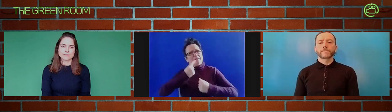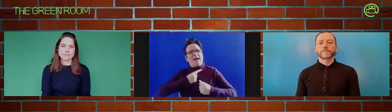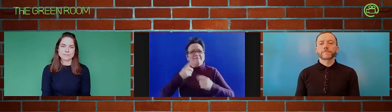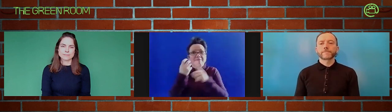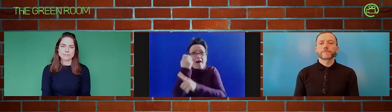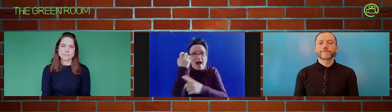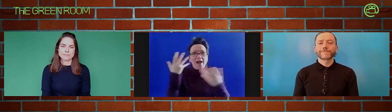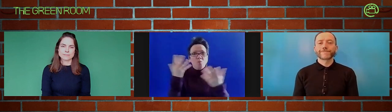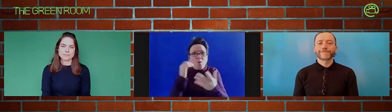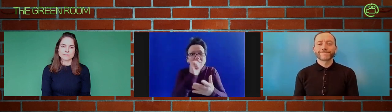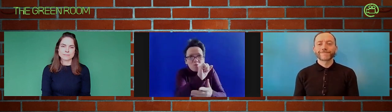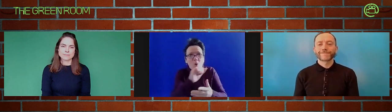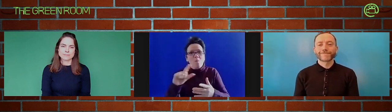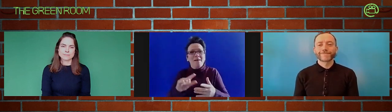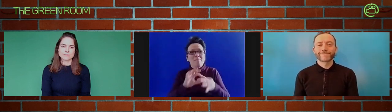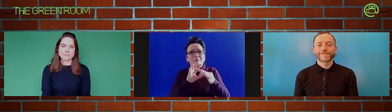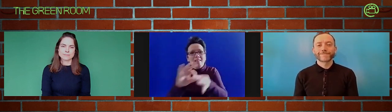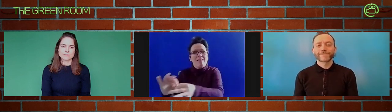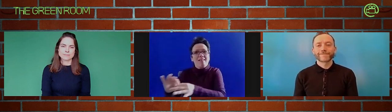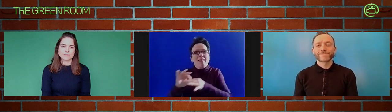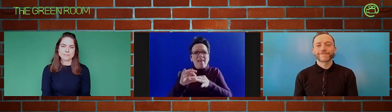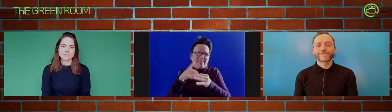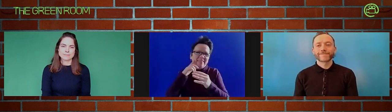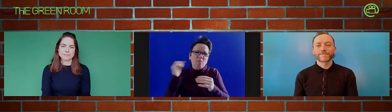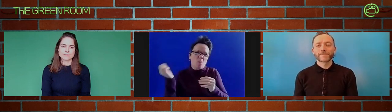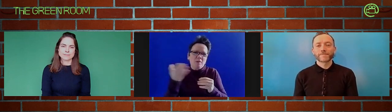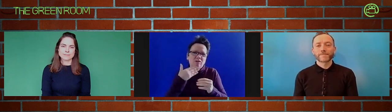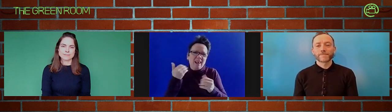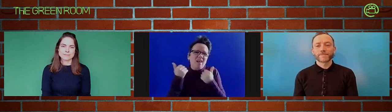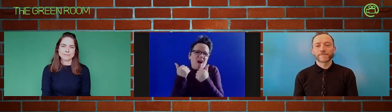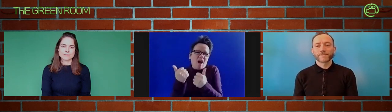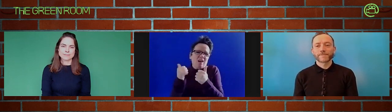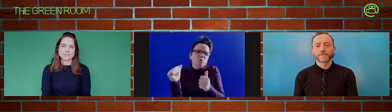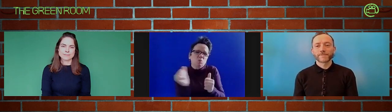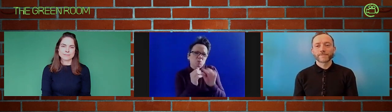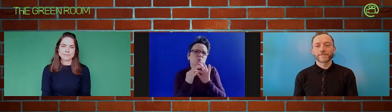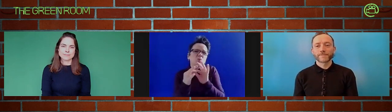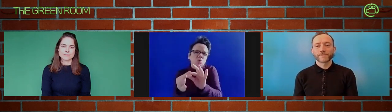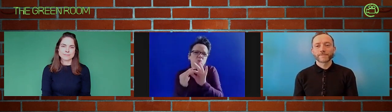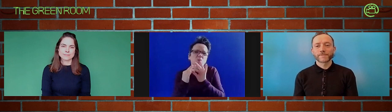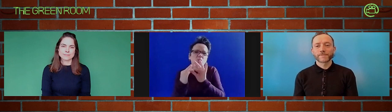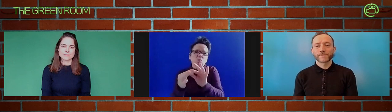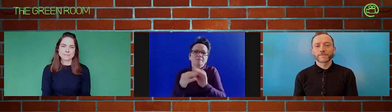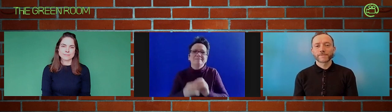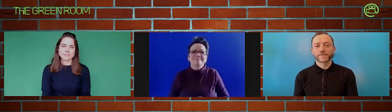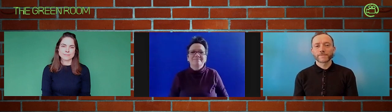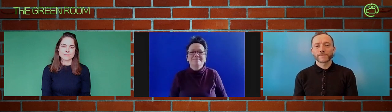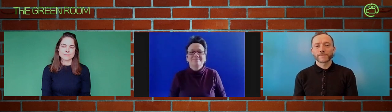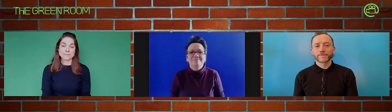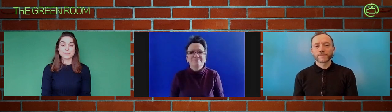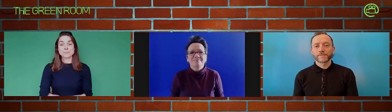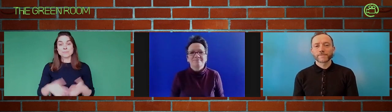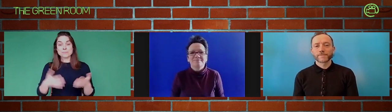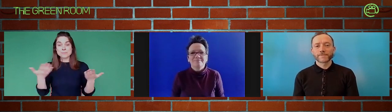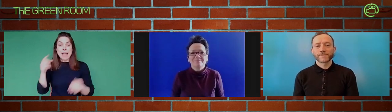Amazing! And Ali, anyone who wants to go into stage management or or interpreting?